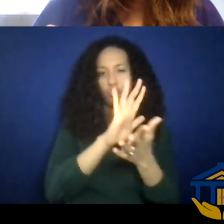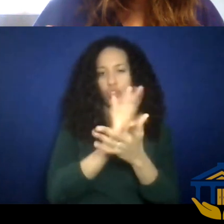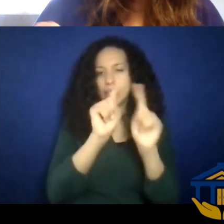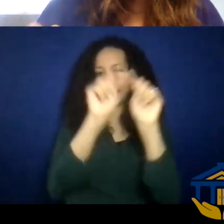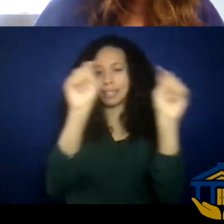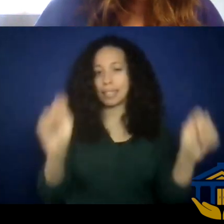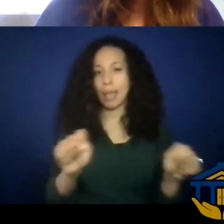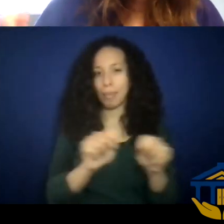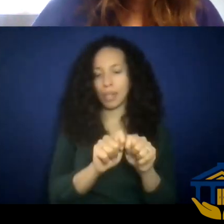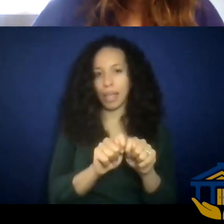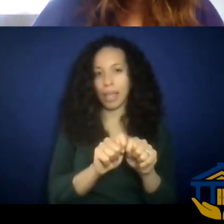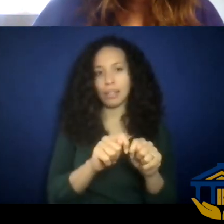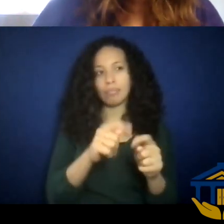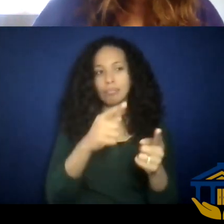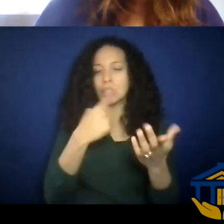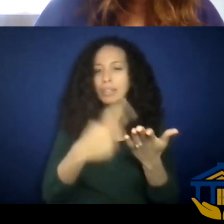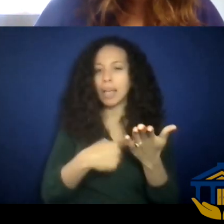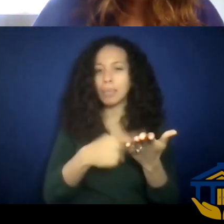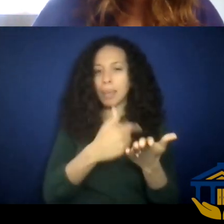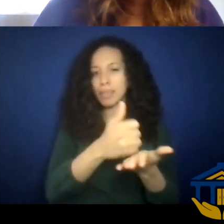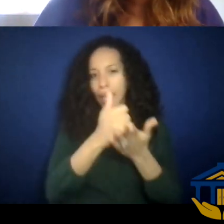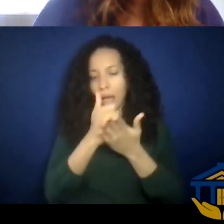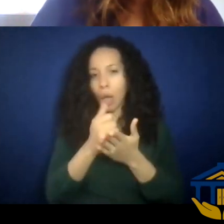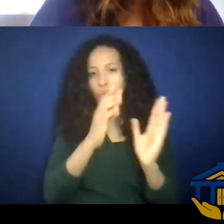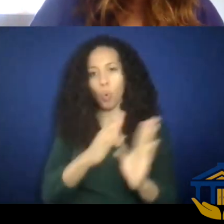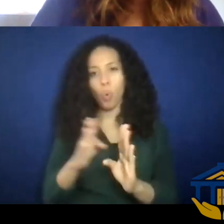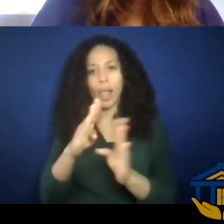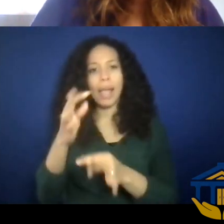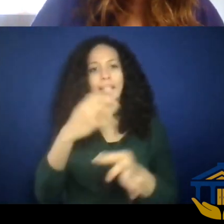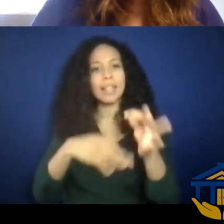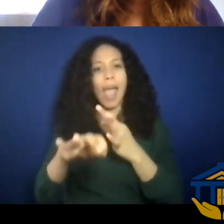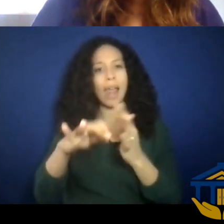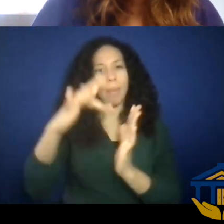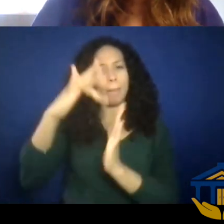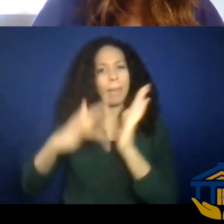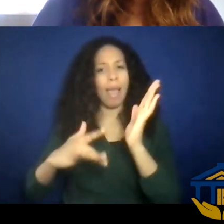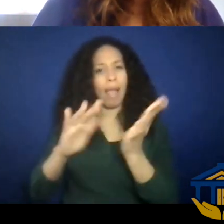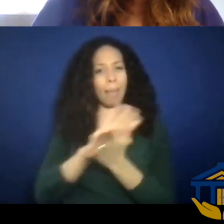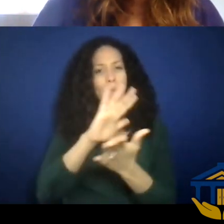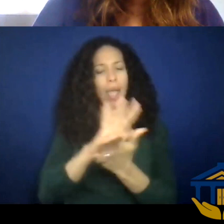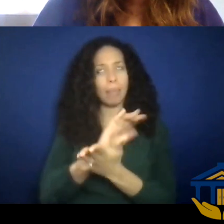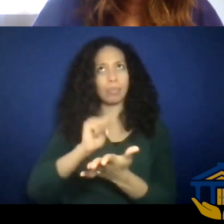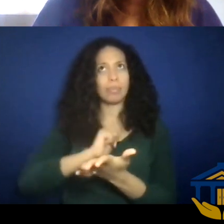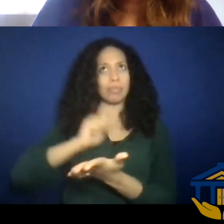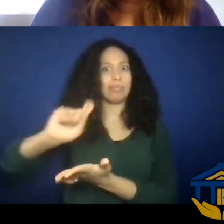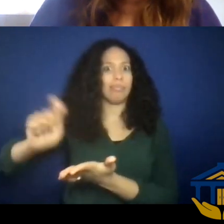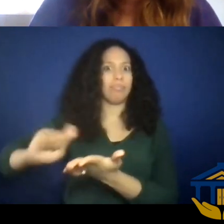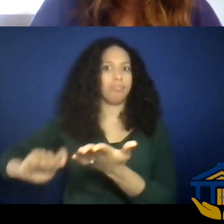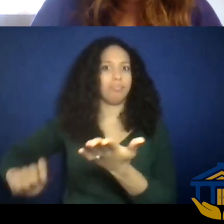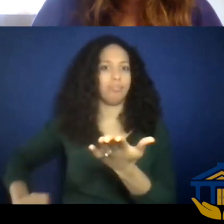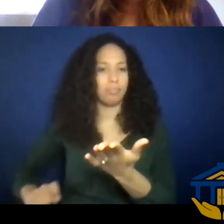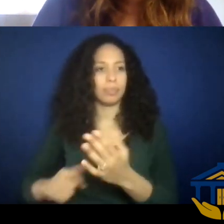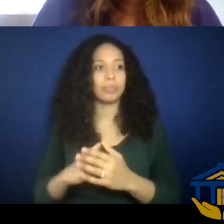to organize than just bringing a notepad and keep a chronology. This is extremely helpful,